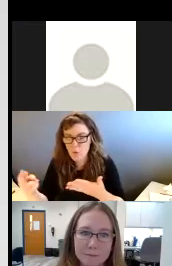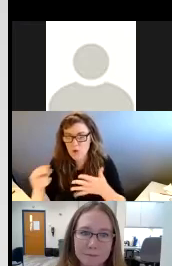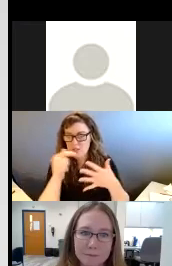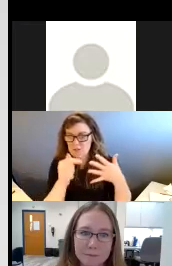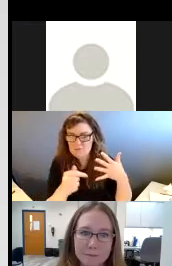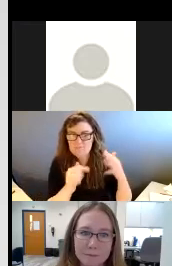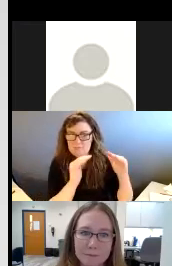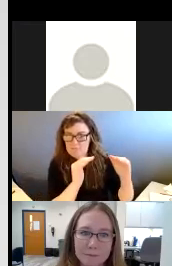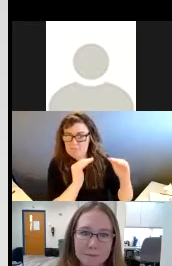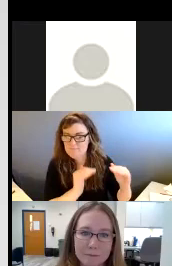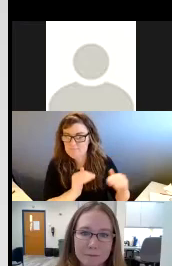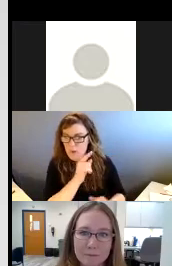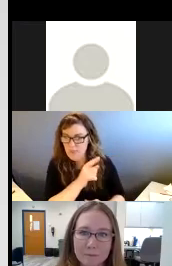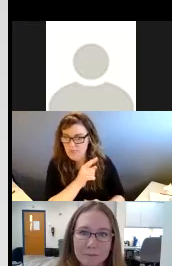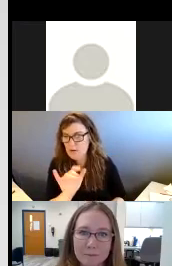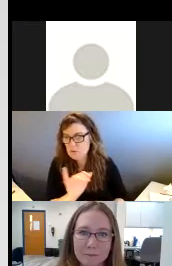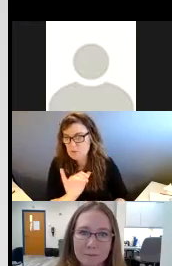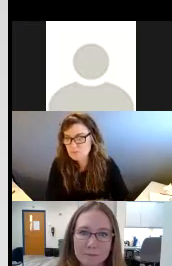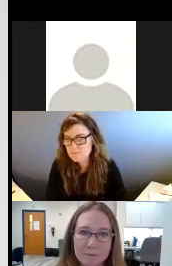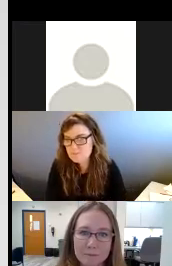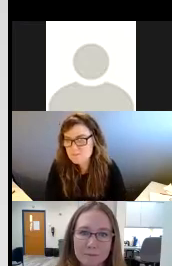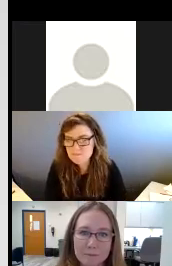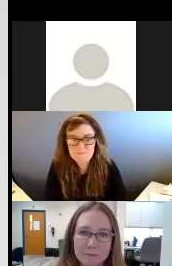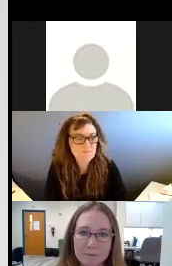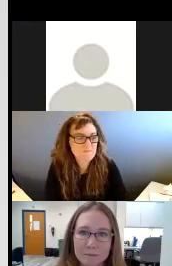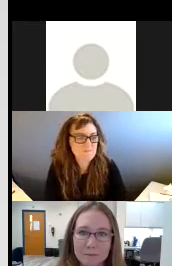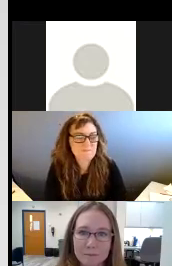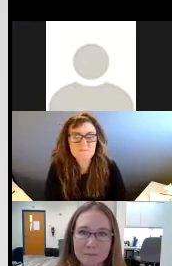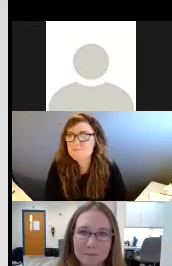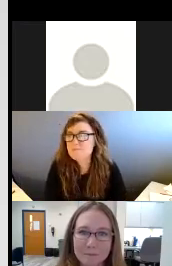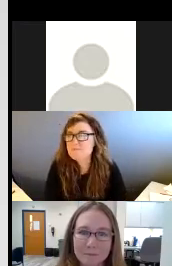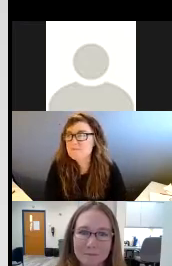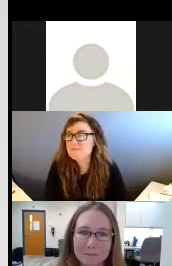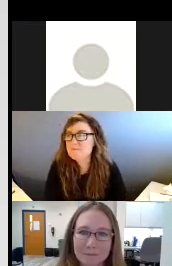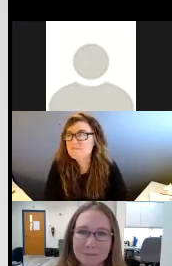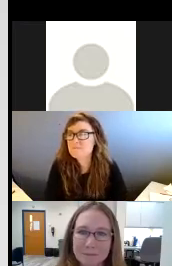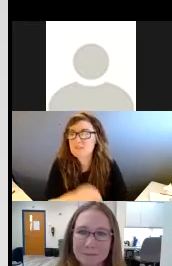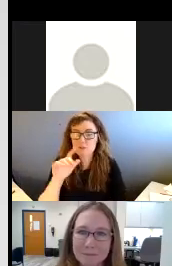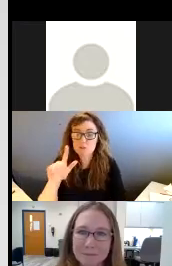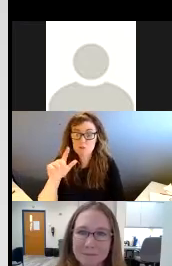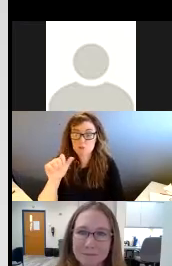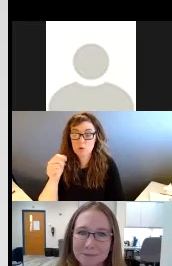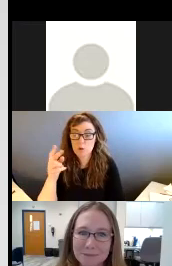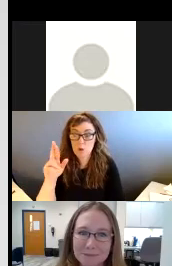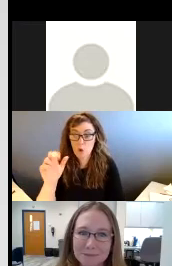AS WELL. Laura Plummer: GREAT. THANK YOU VERY MUCH. THIS IS LAURA.